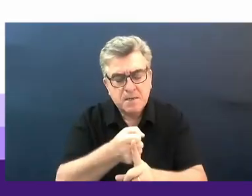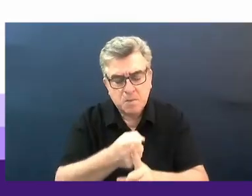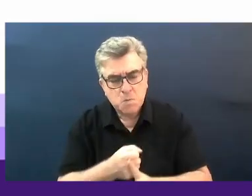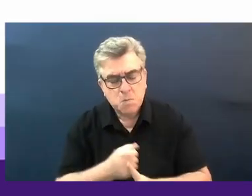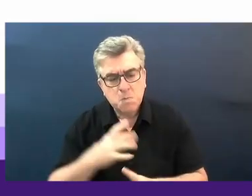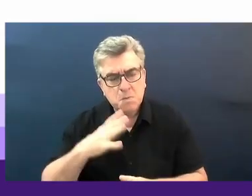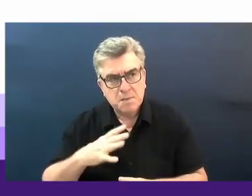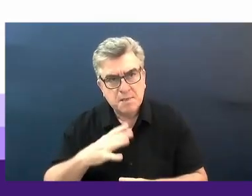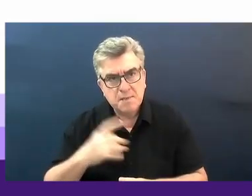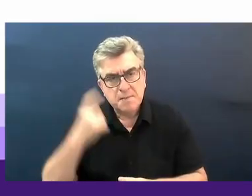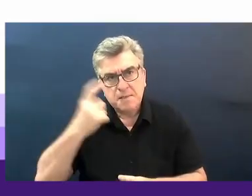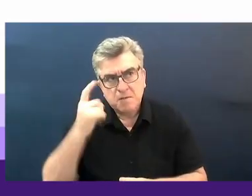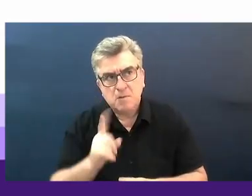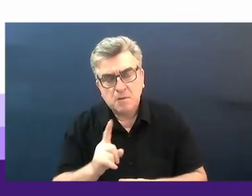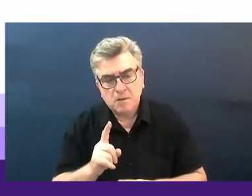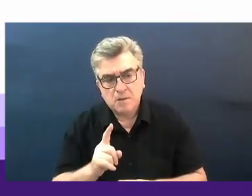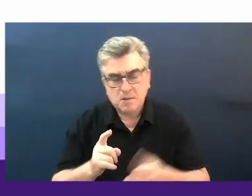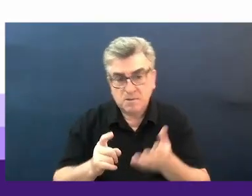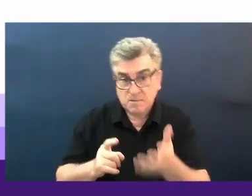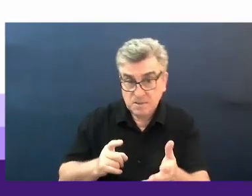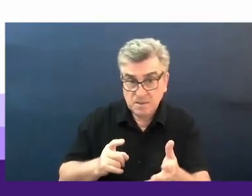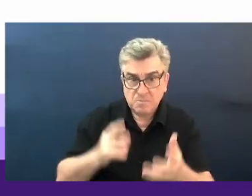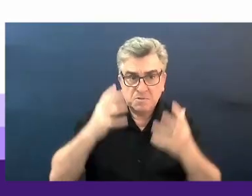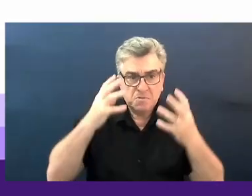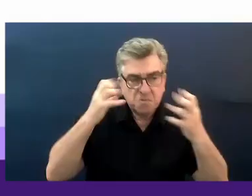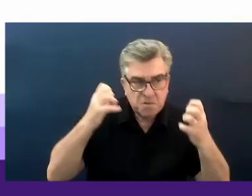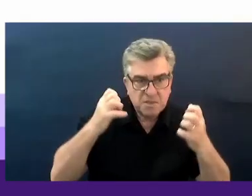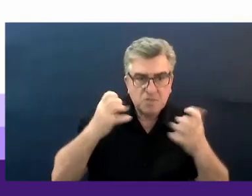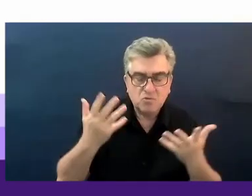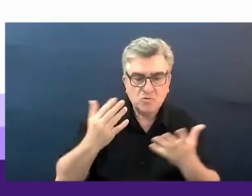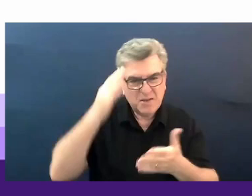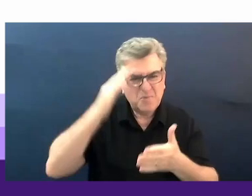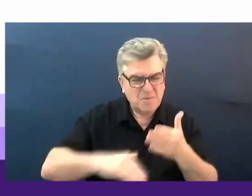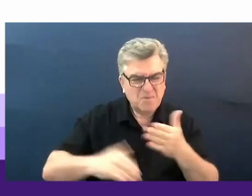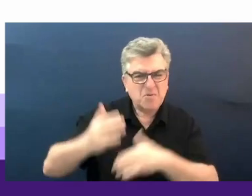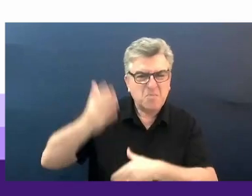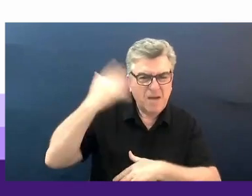People become very distressed and have had a lot of negative experiences in the hospital system